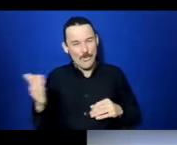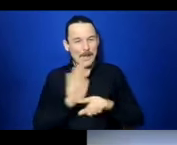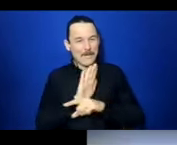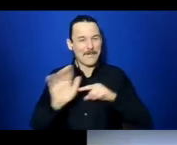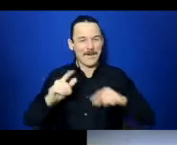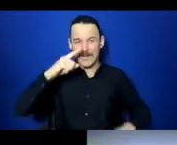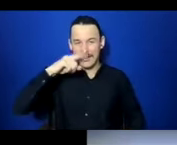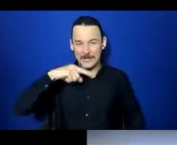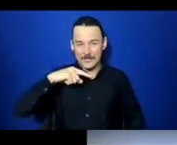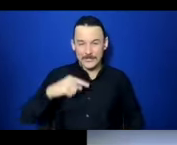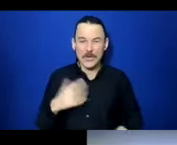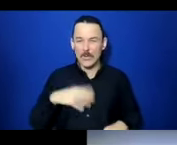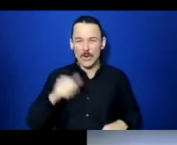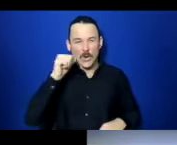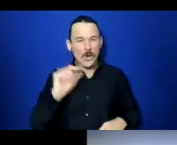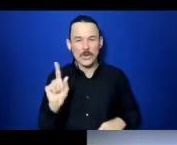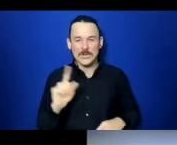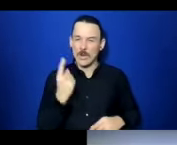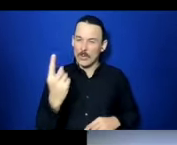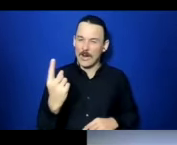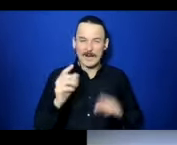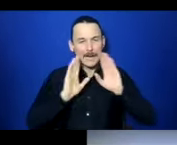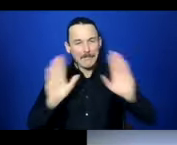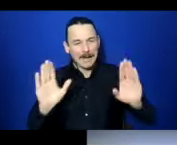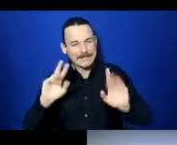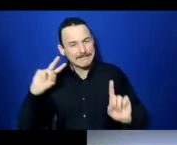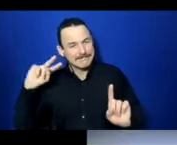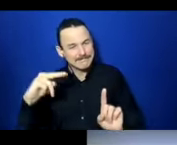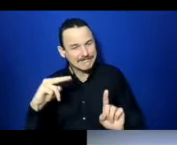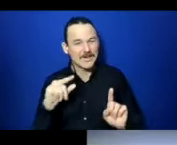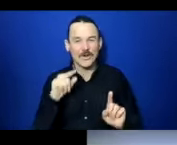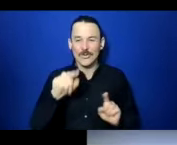remarkable insight that you either gained from this conversation or one remarkable insight